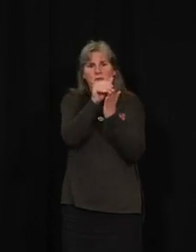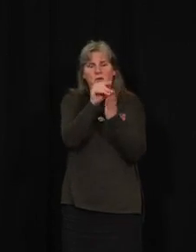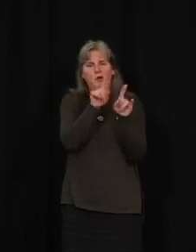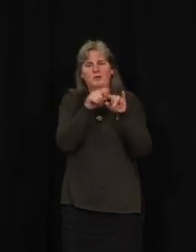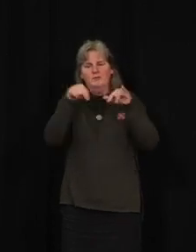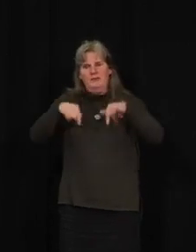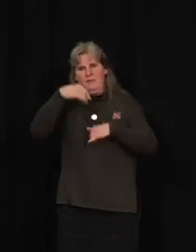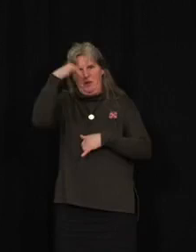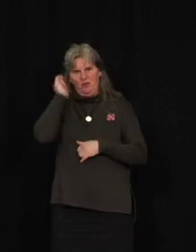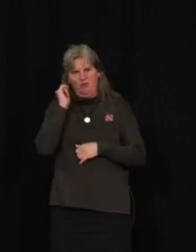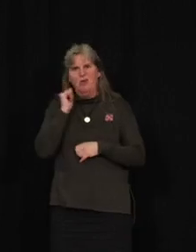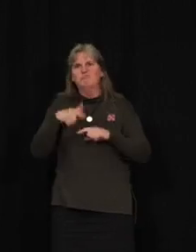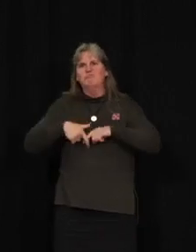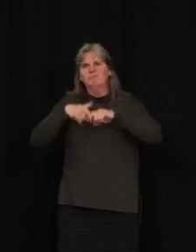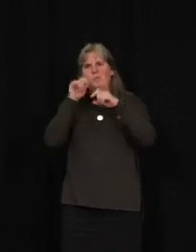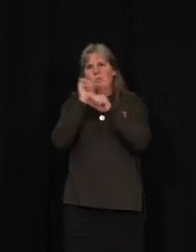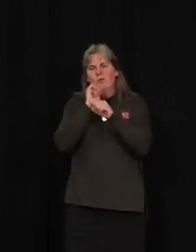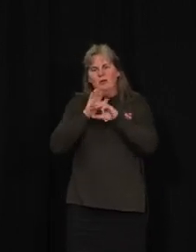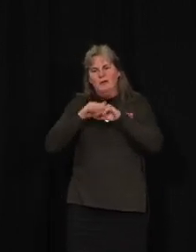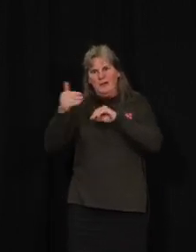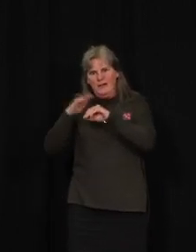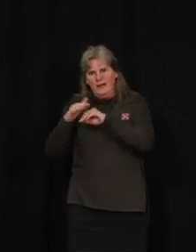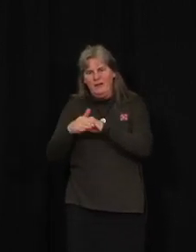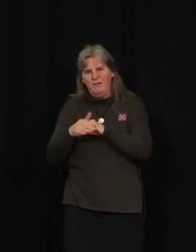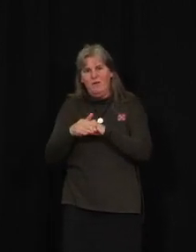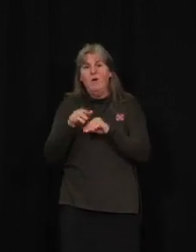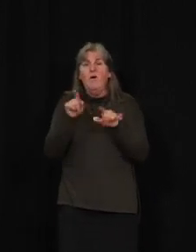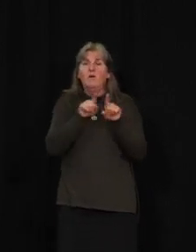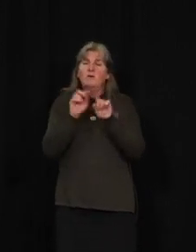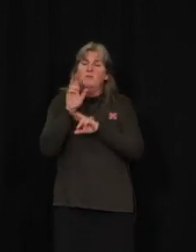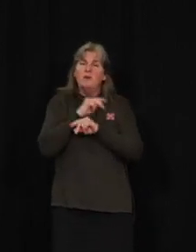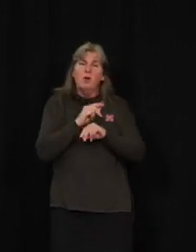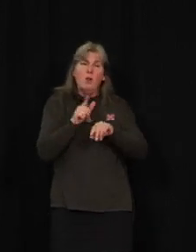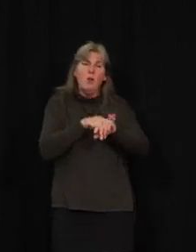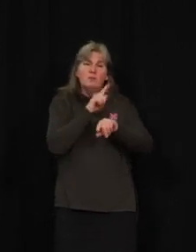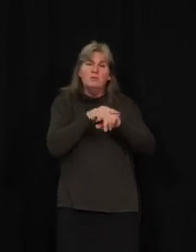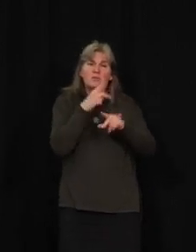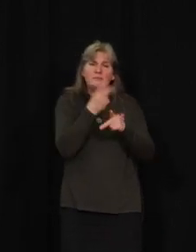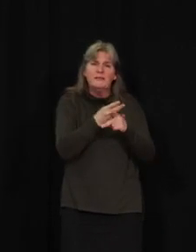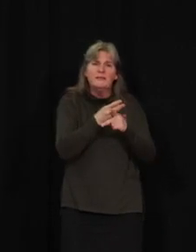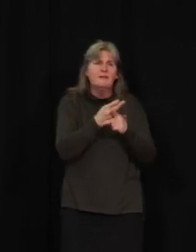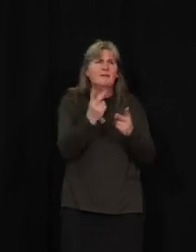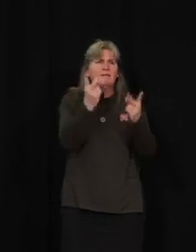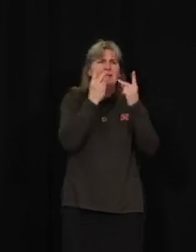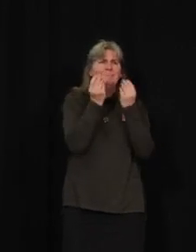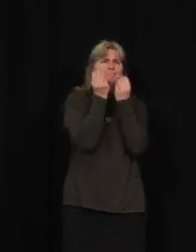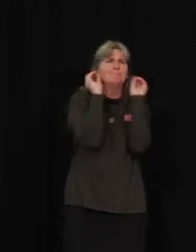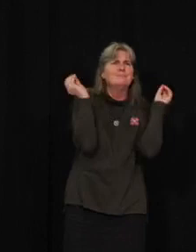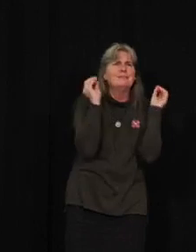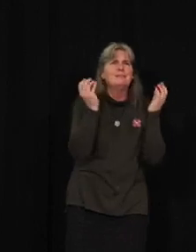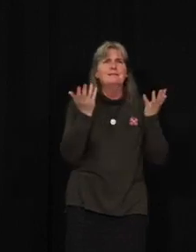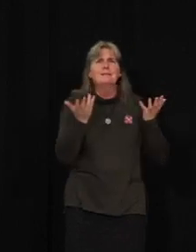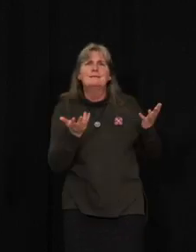long-term care are suffering for not having visitors. I know that the stresses of beig over confined and restricted in